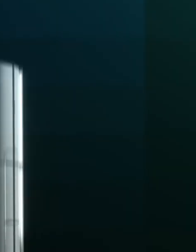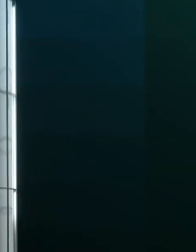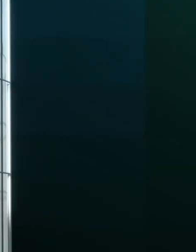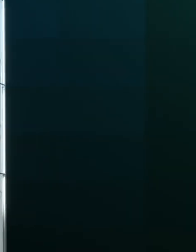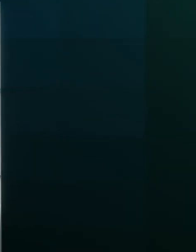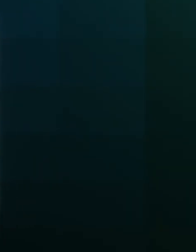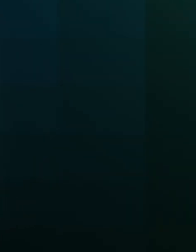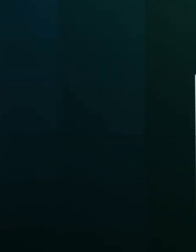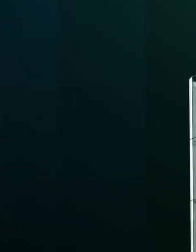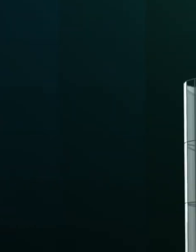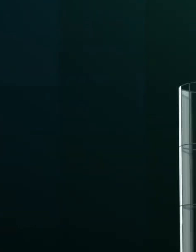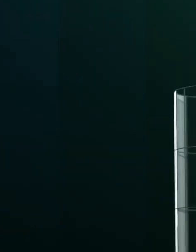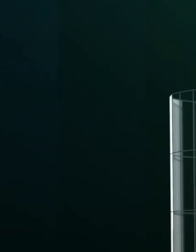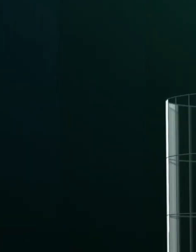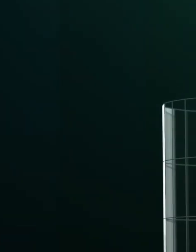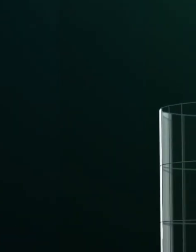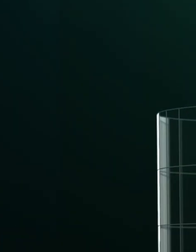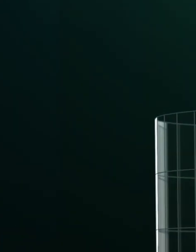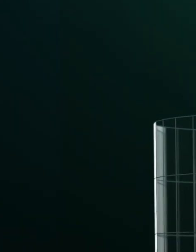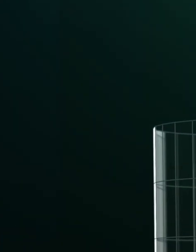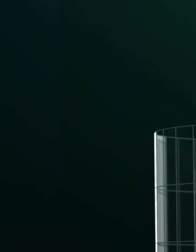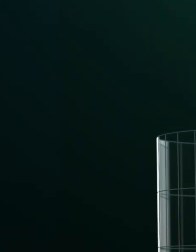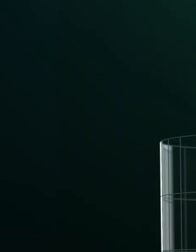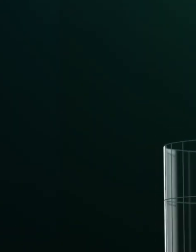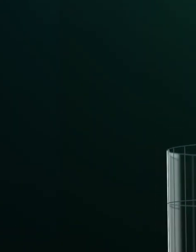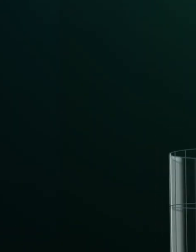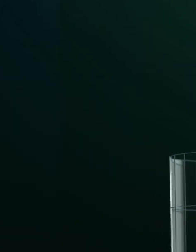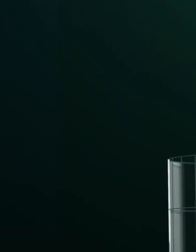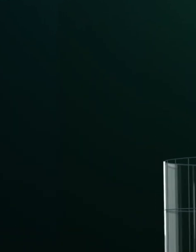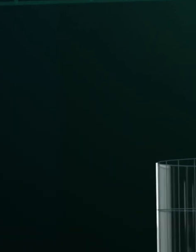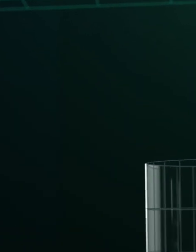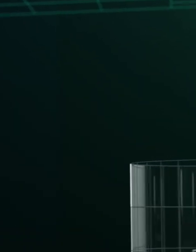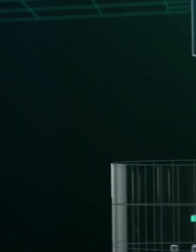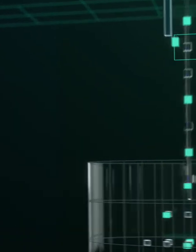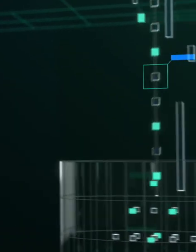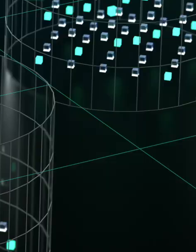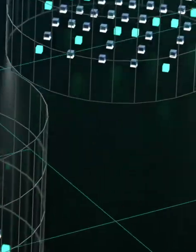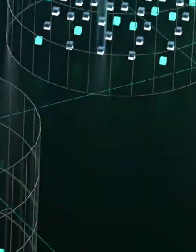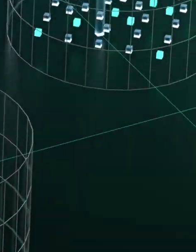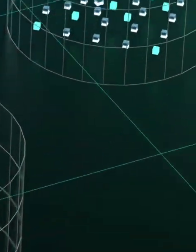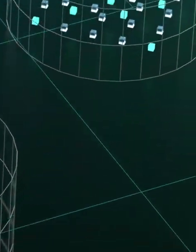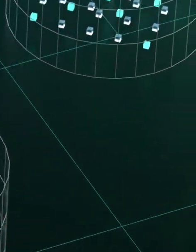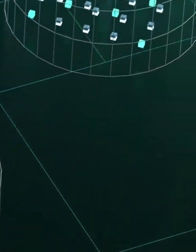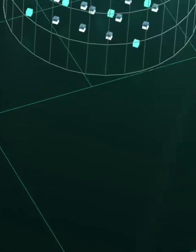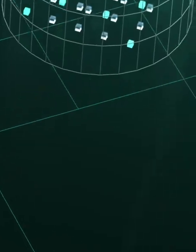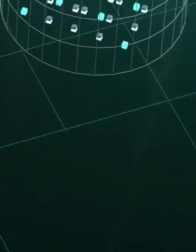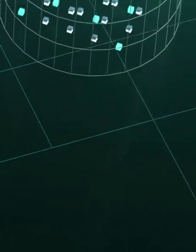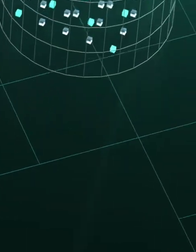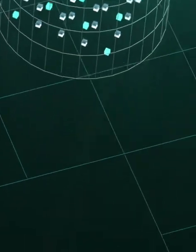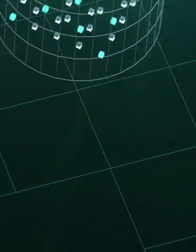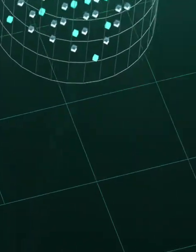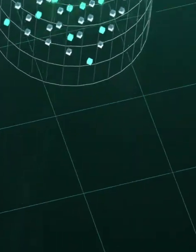converting it into a form that AI agents can immediately understand and use. And here's what's groundbreaking.